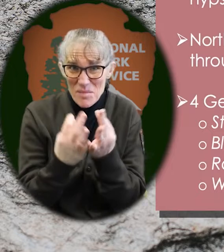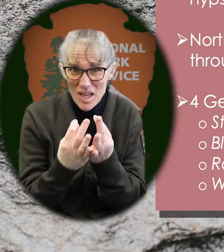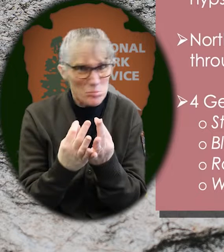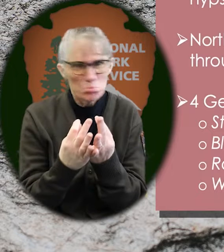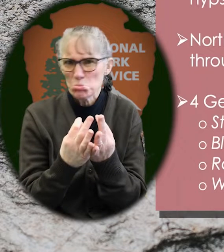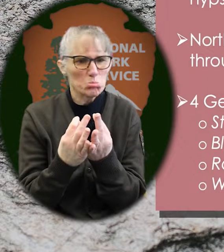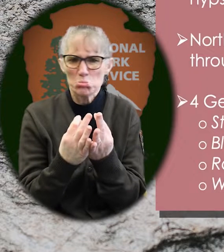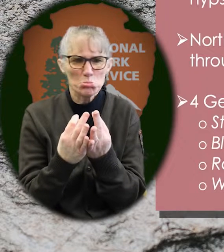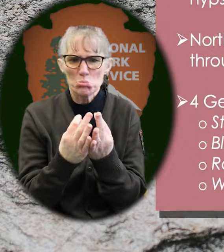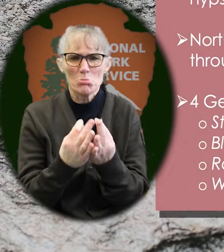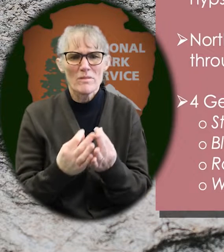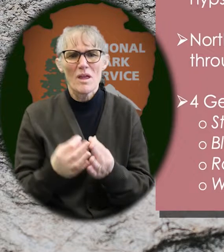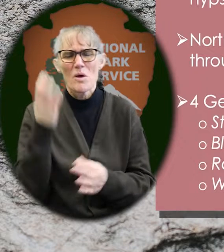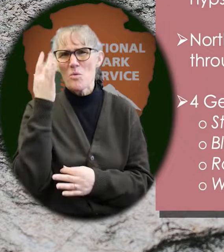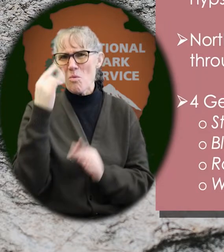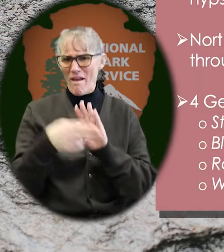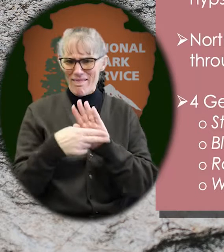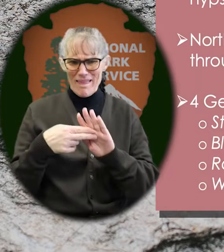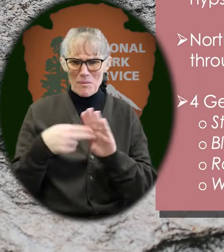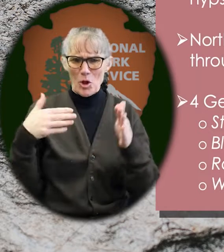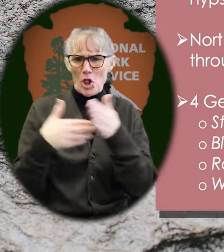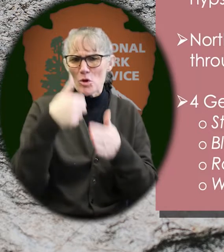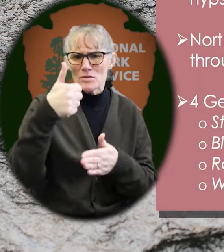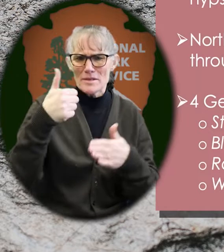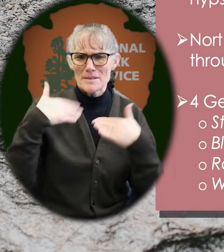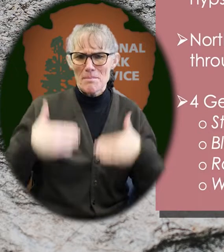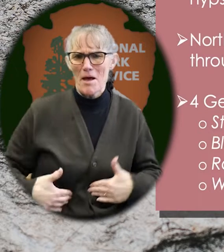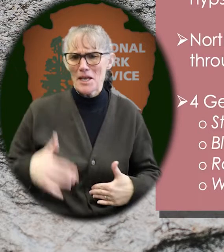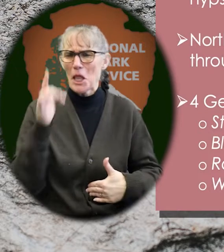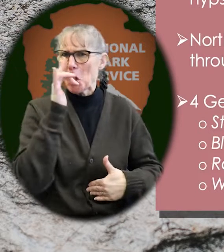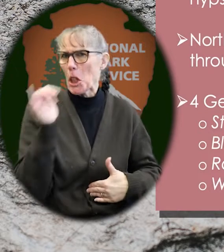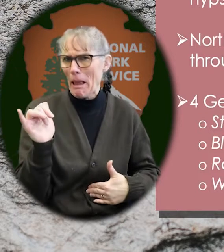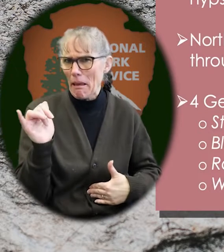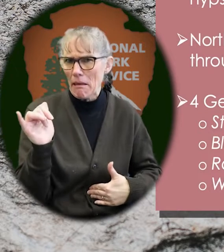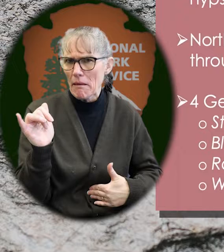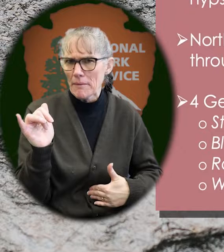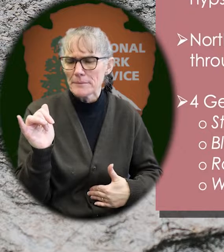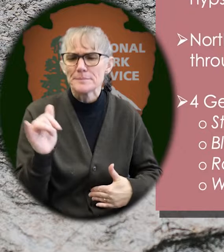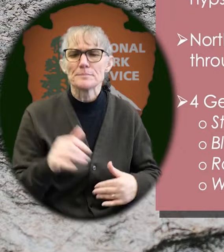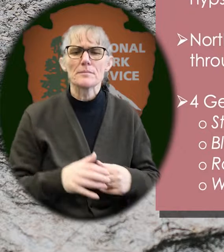It's just the closest um kind of description we can give based on um their morphology.